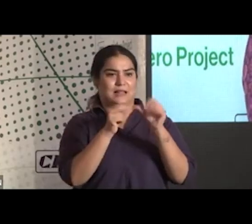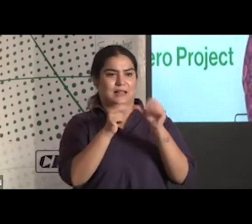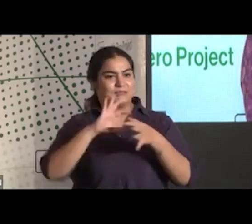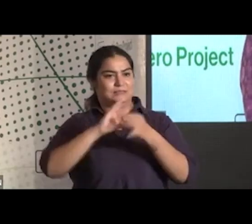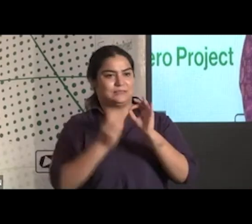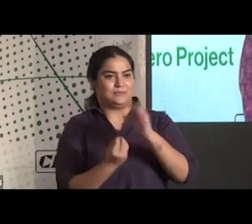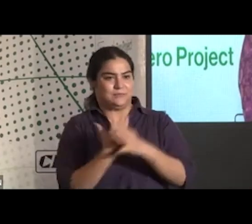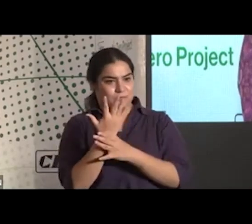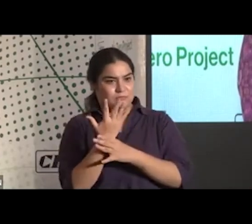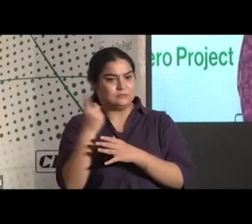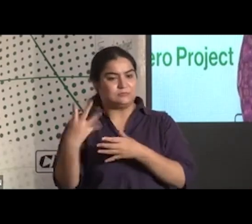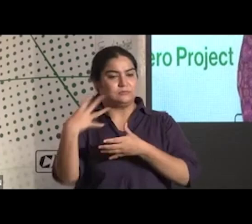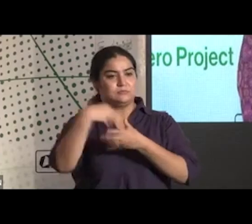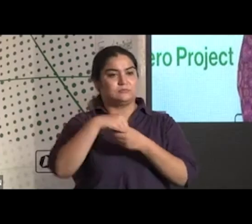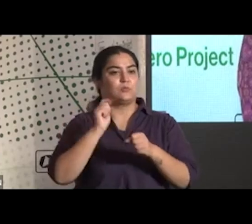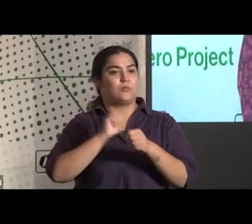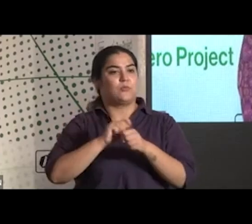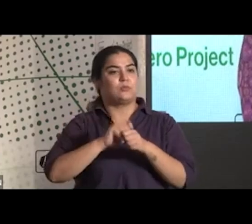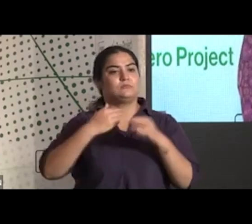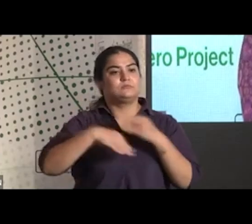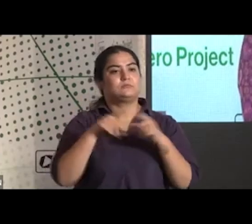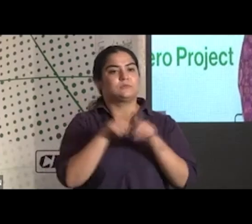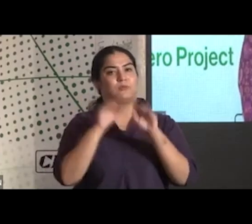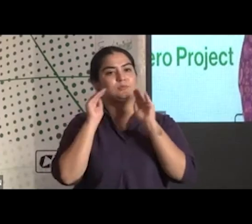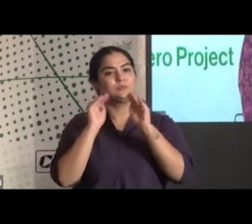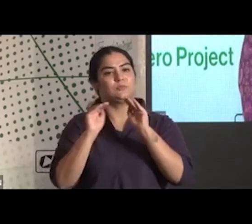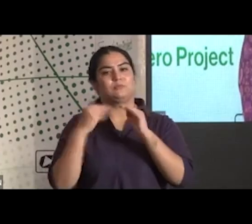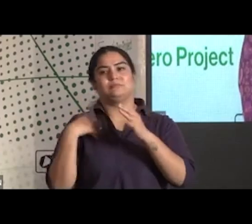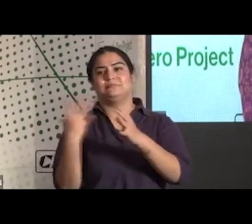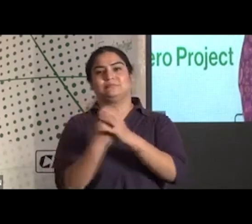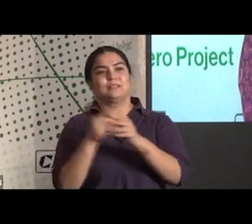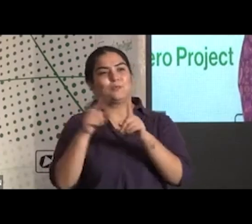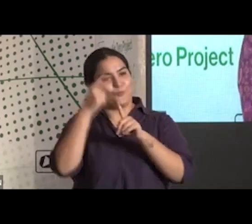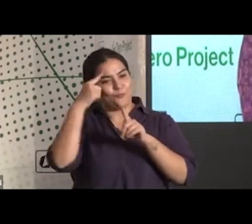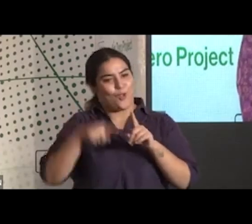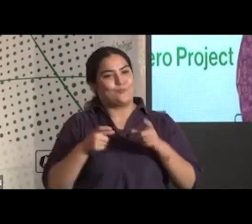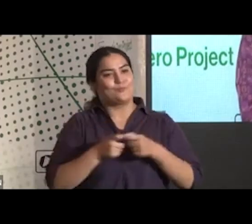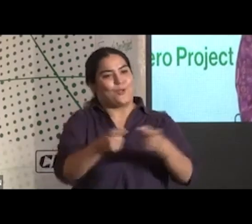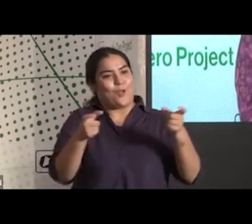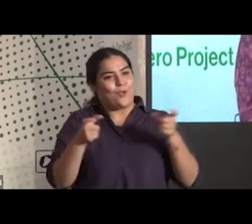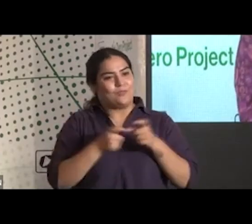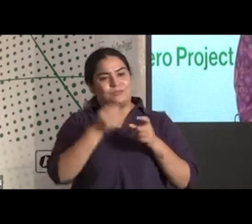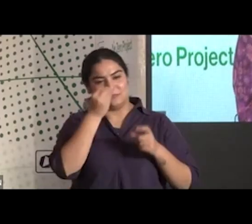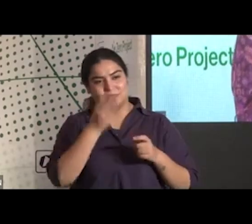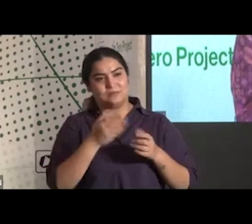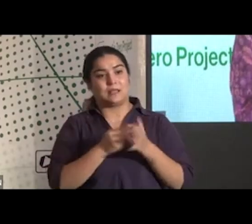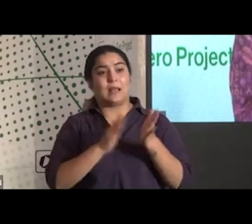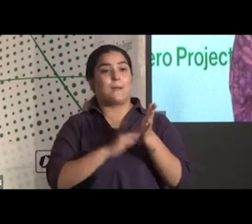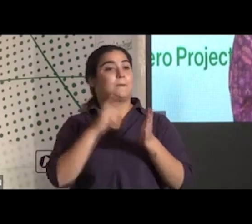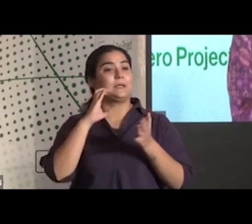but have really interest in supporting us more. And my kid will thank all the others.